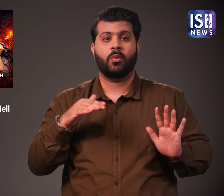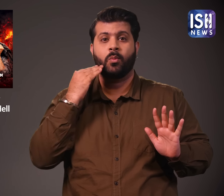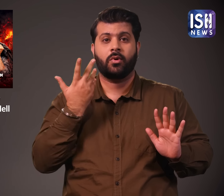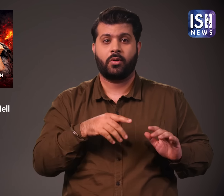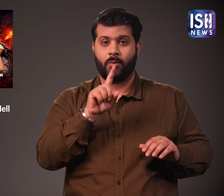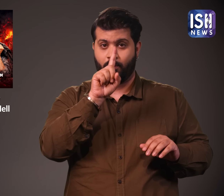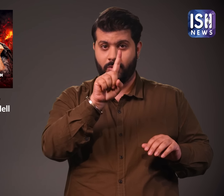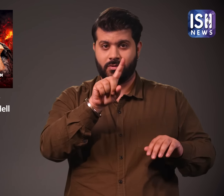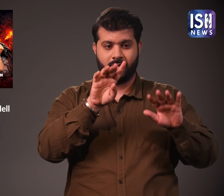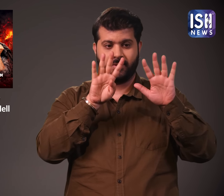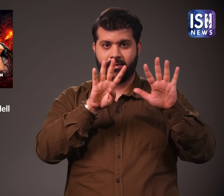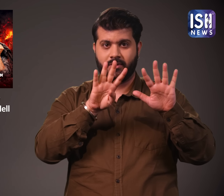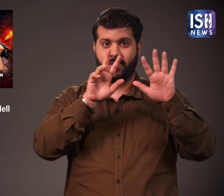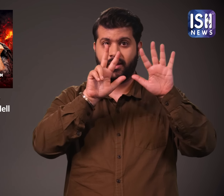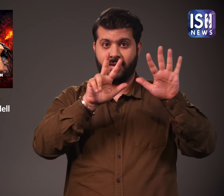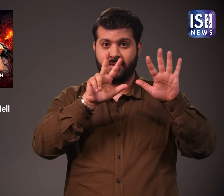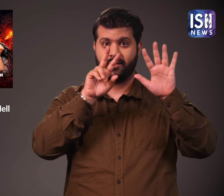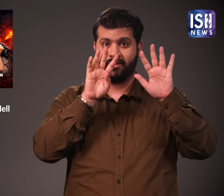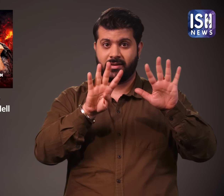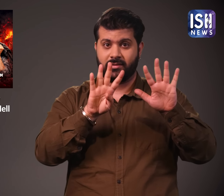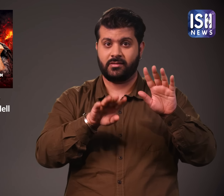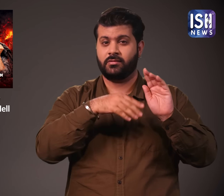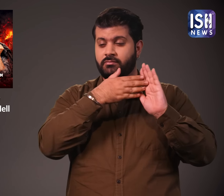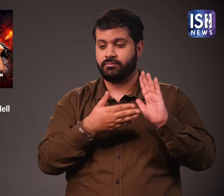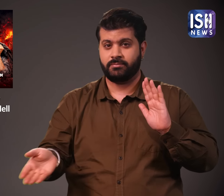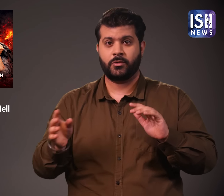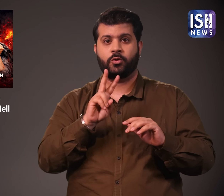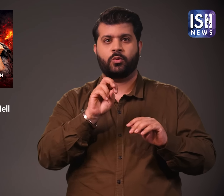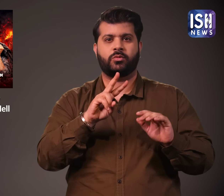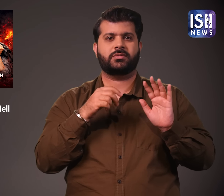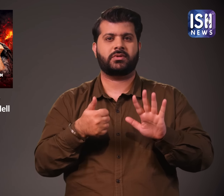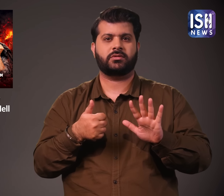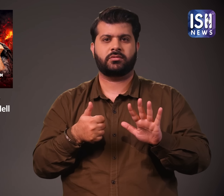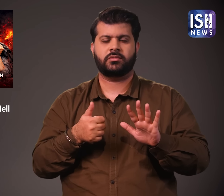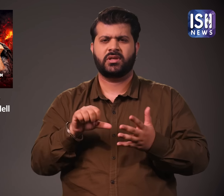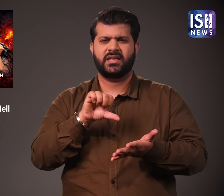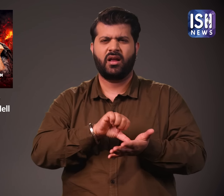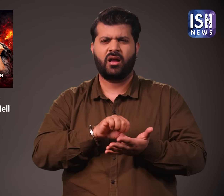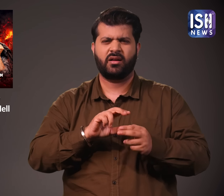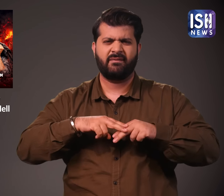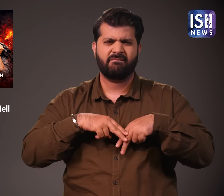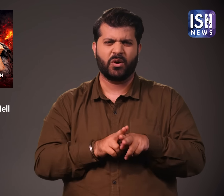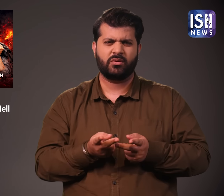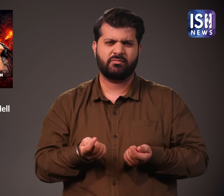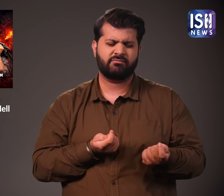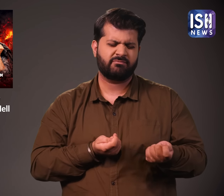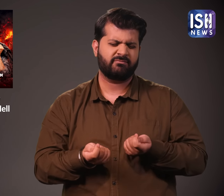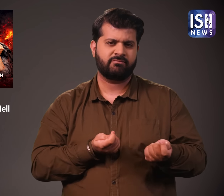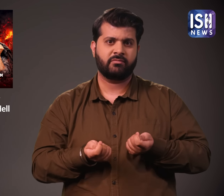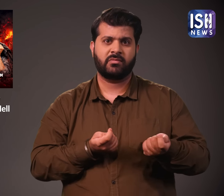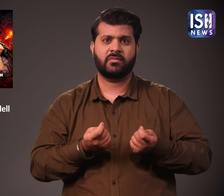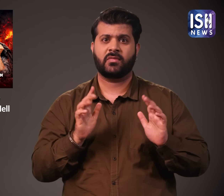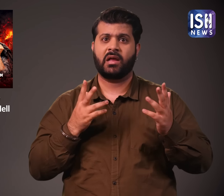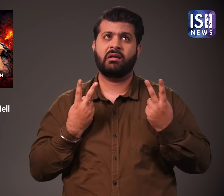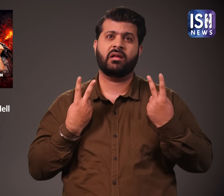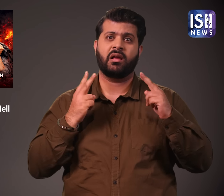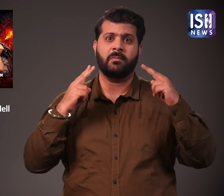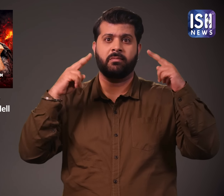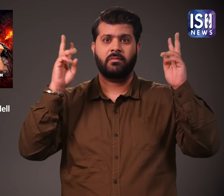Ali Khamenei was the Supreme Leader of Iran from 1989 to 2026, having the highest authority in the Iran.